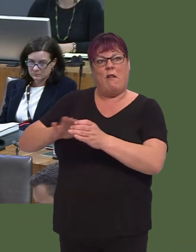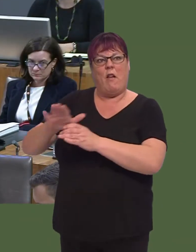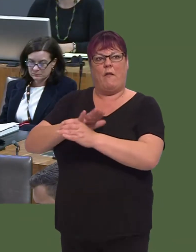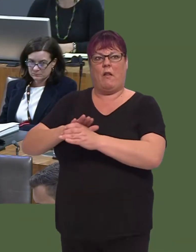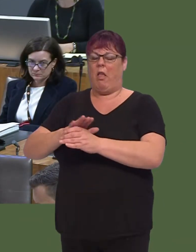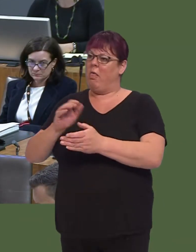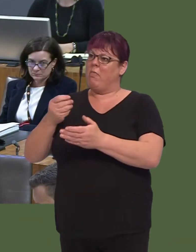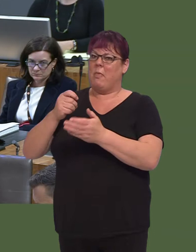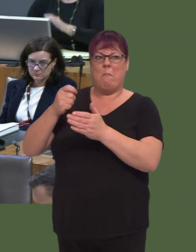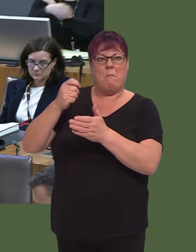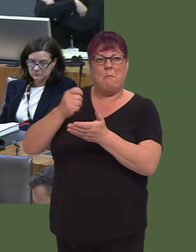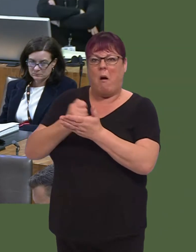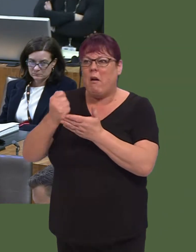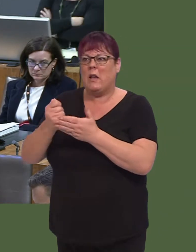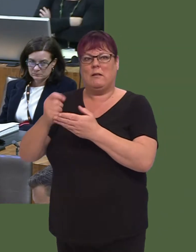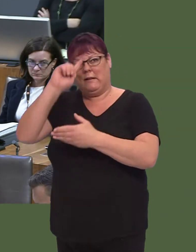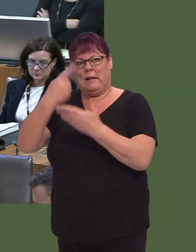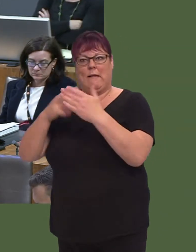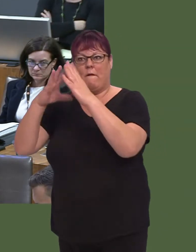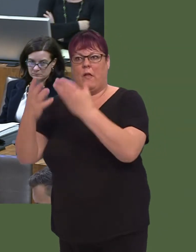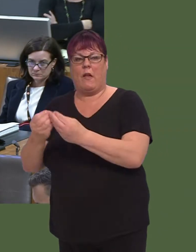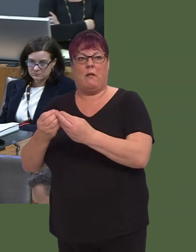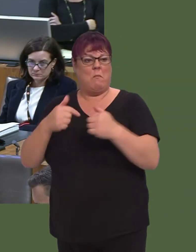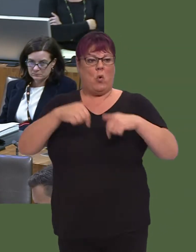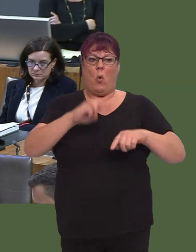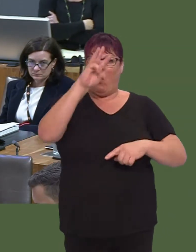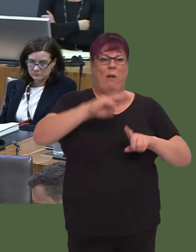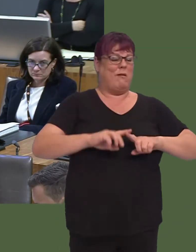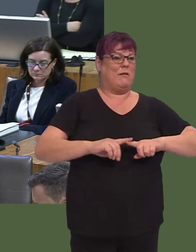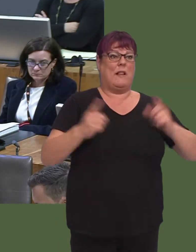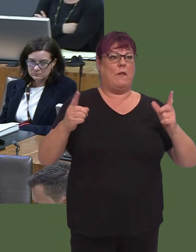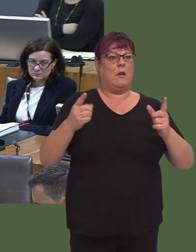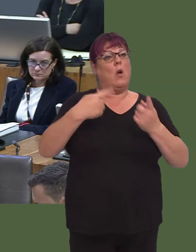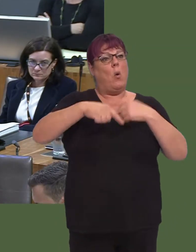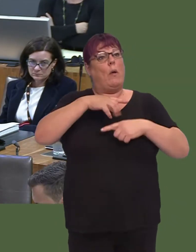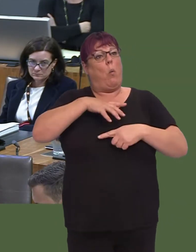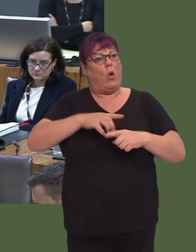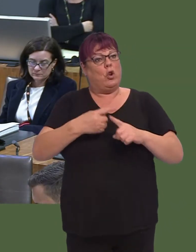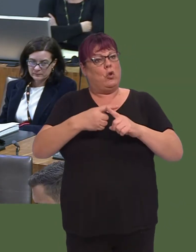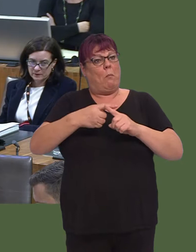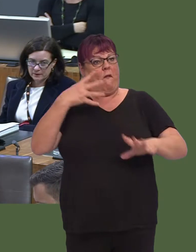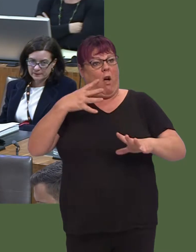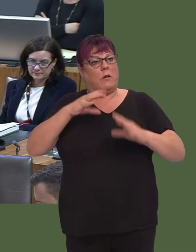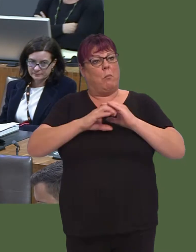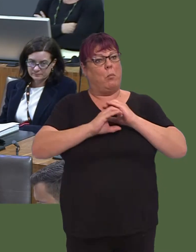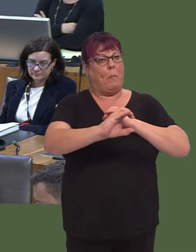market. For them, the market must determine everything. If we left that to happen in Wales, most of Wales would not have superfast broadband.